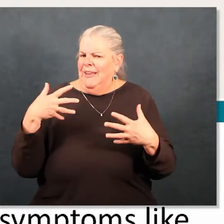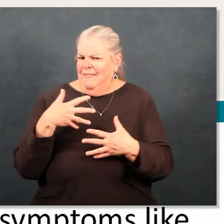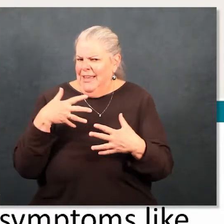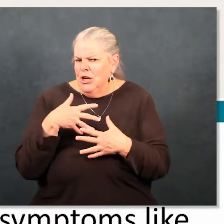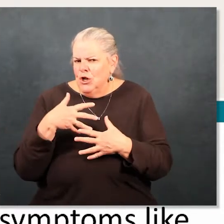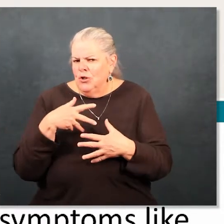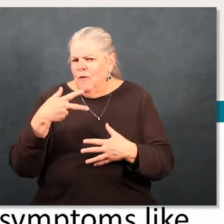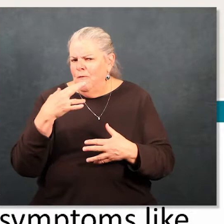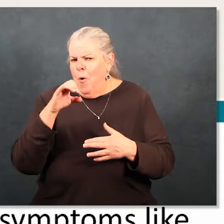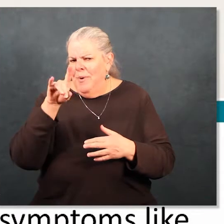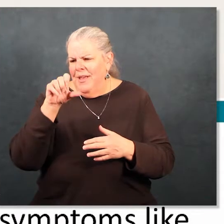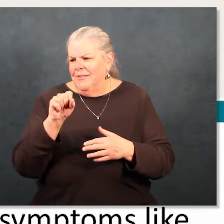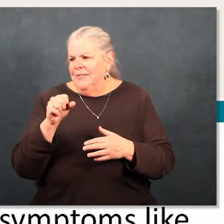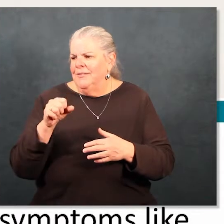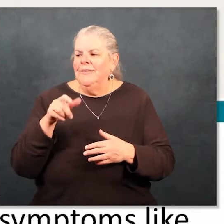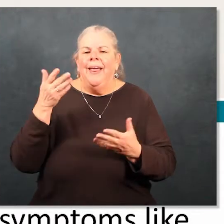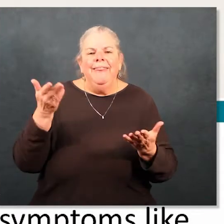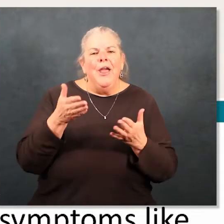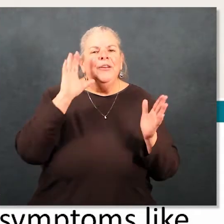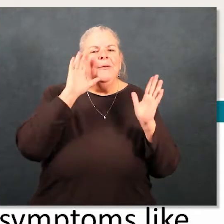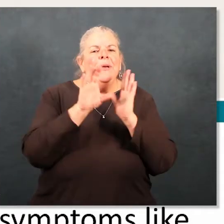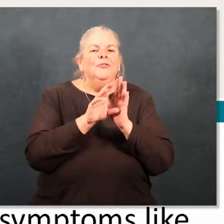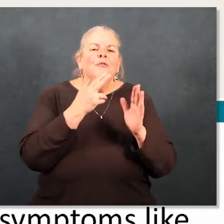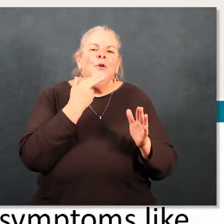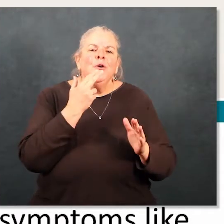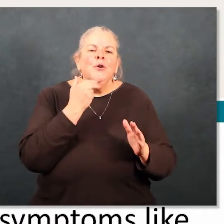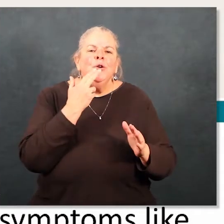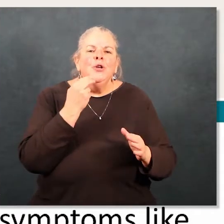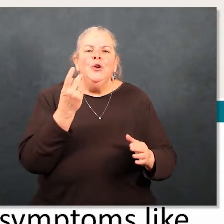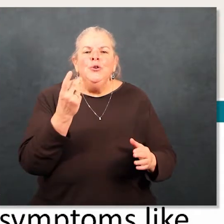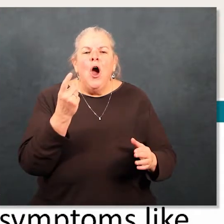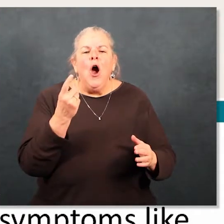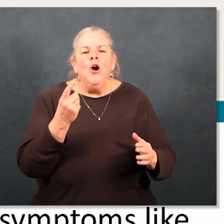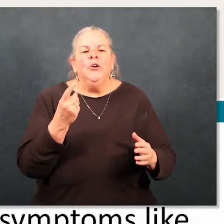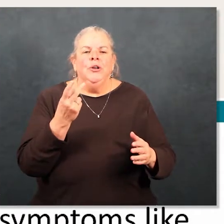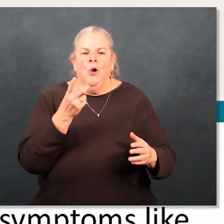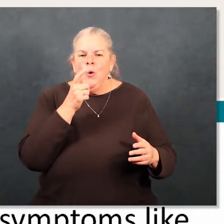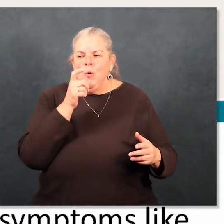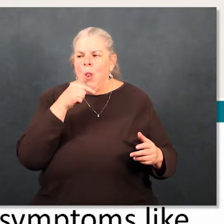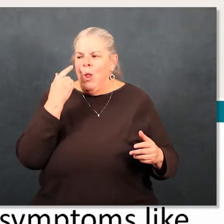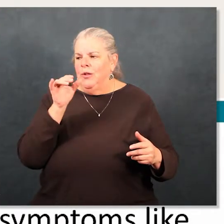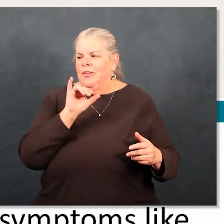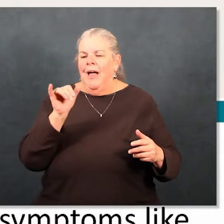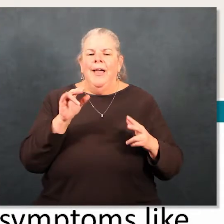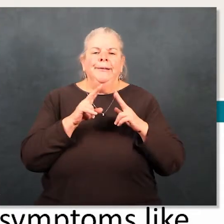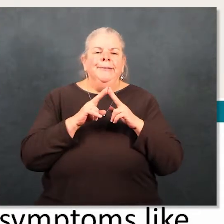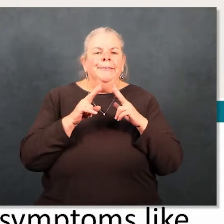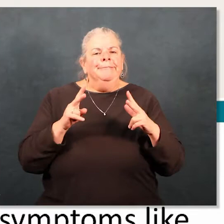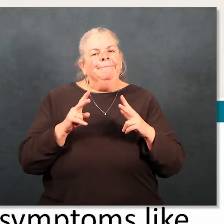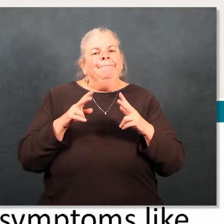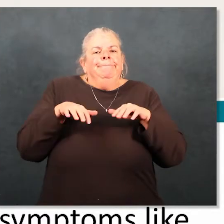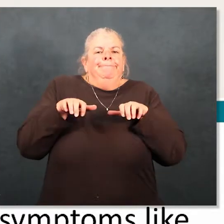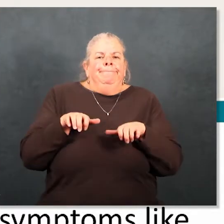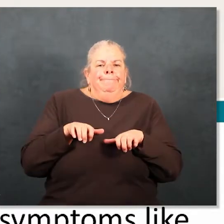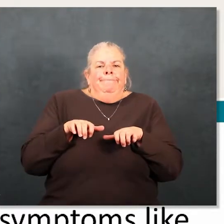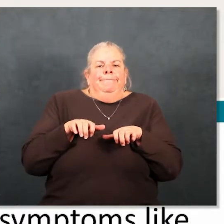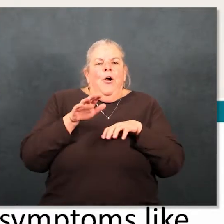cute little black pug who's reclining on what looks like a really comfy red cushion.